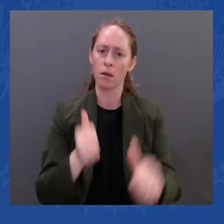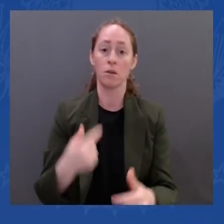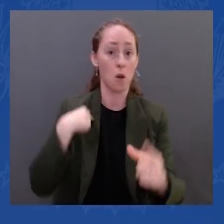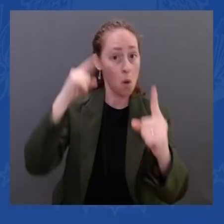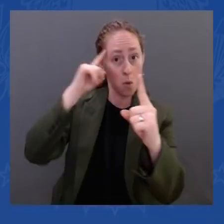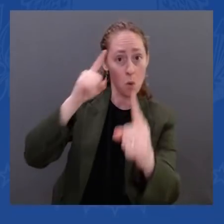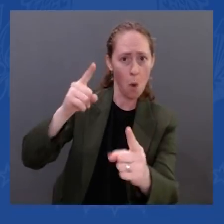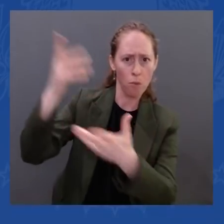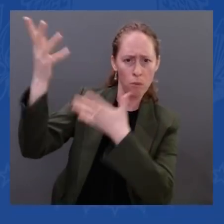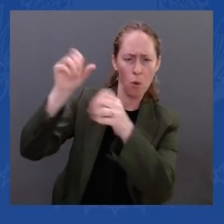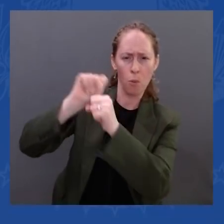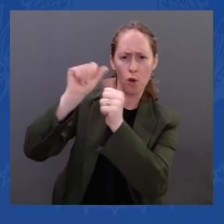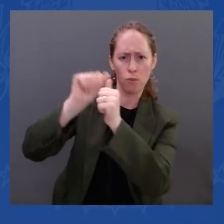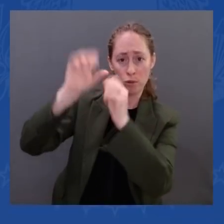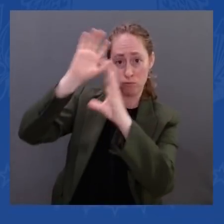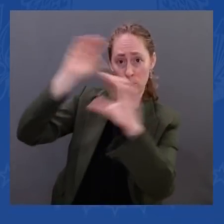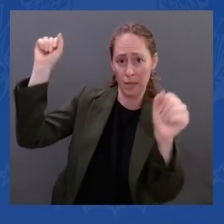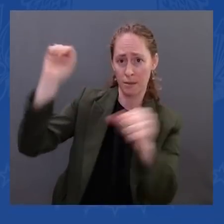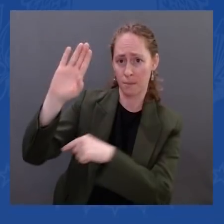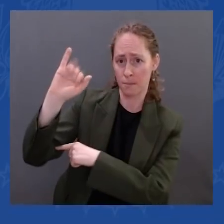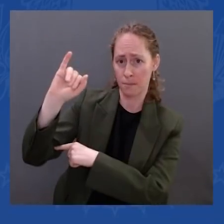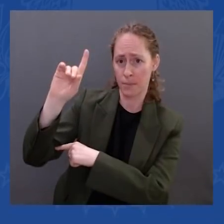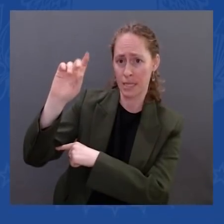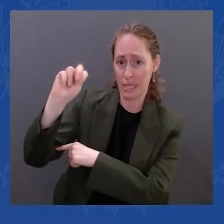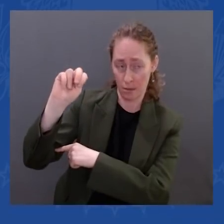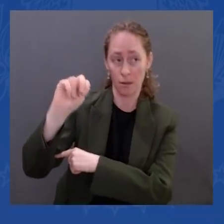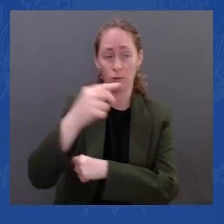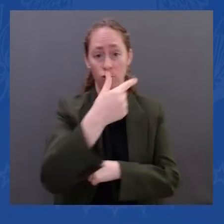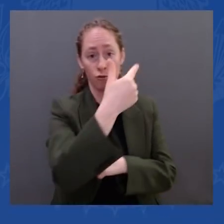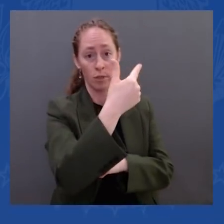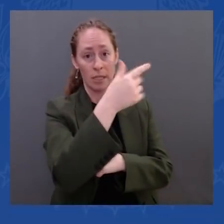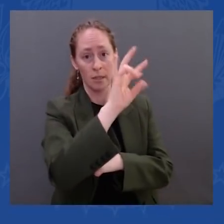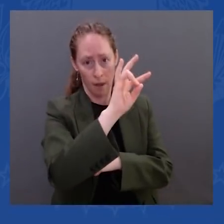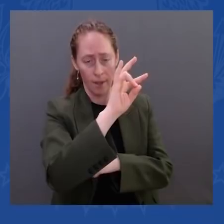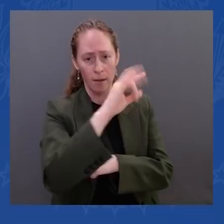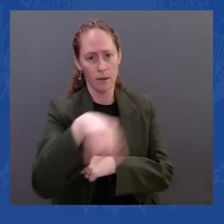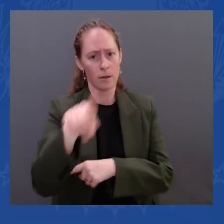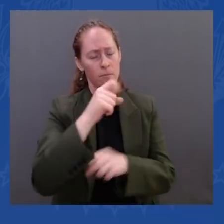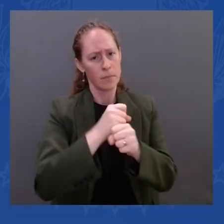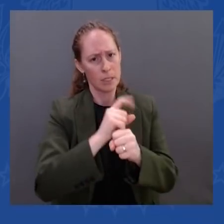on solidarity to defend peace, global order, and values.